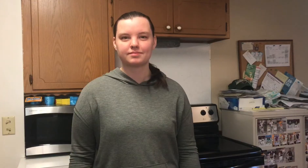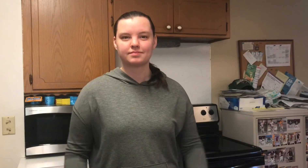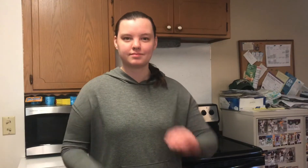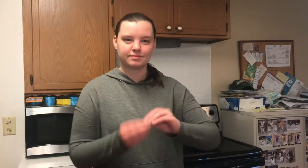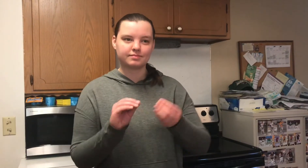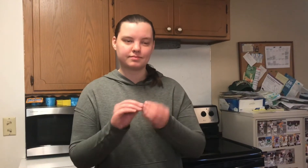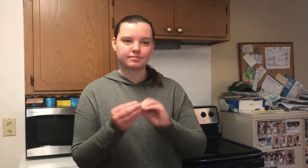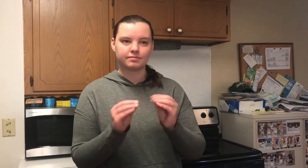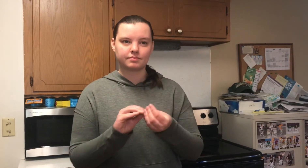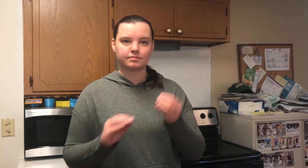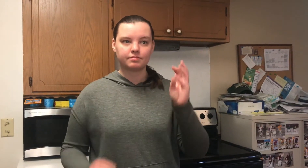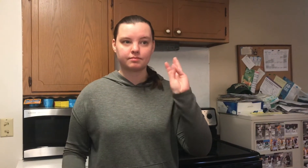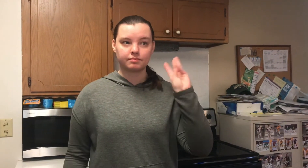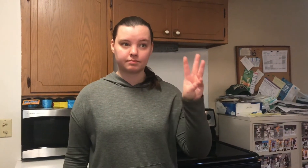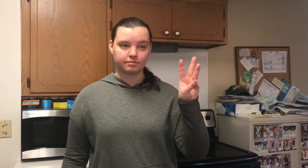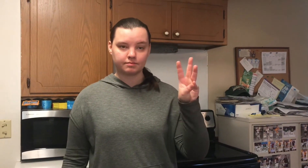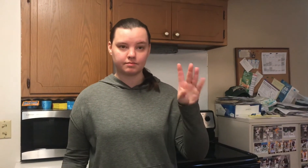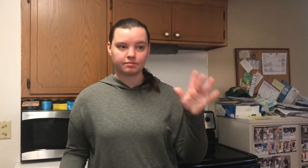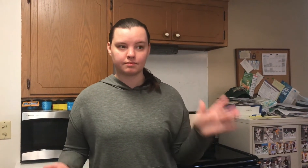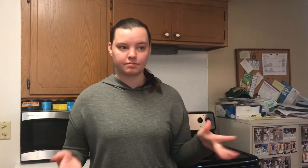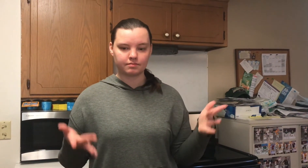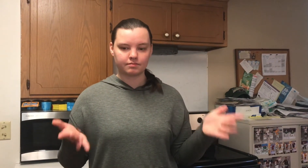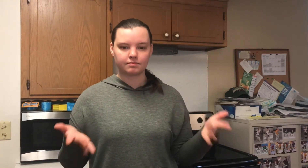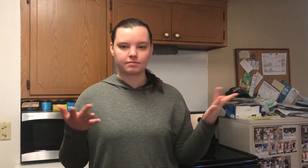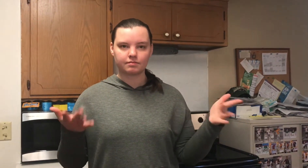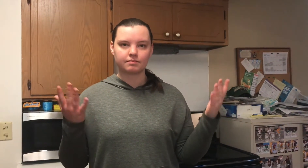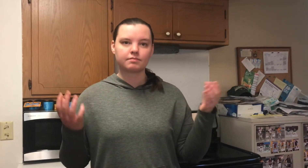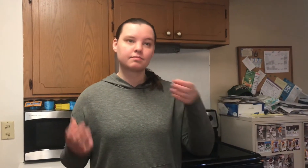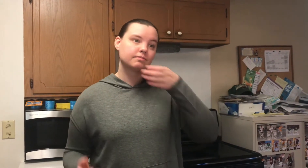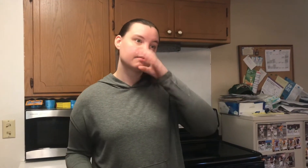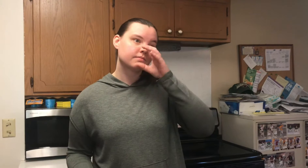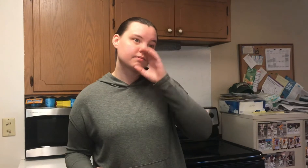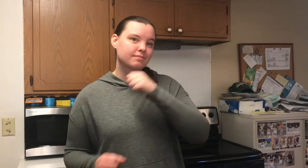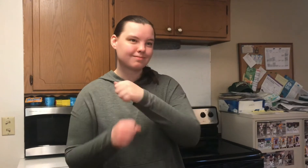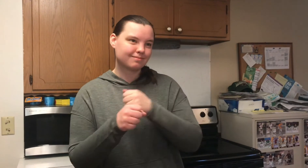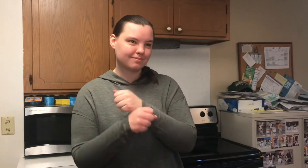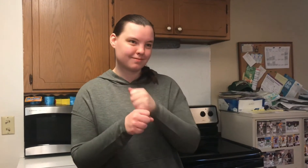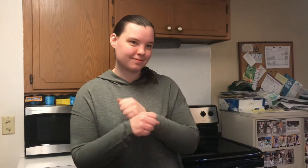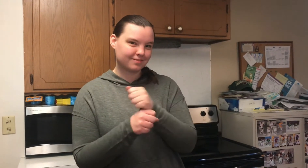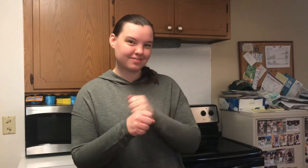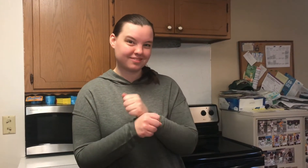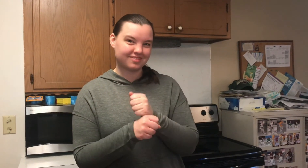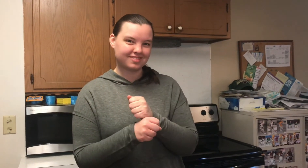Step 6: Wait, drink coffee.